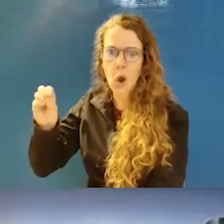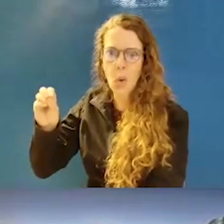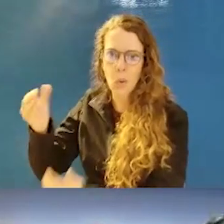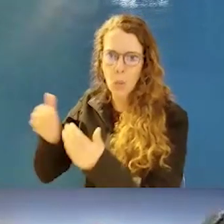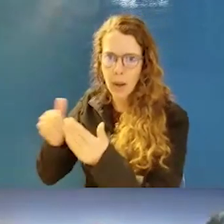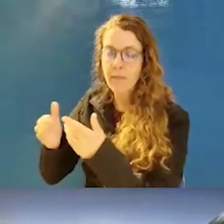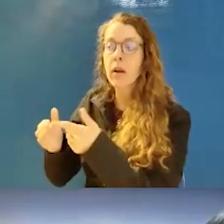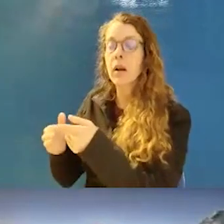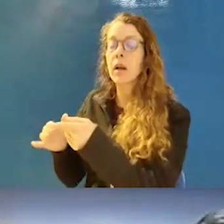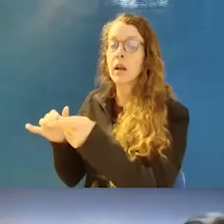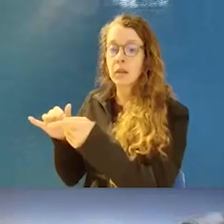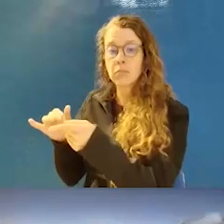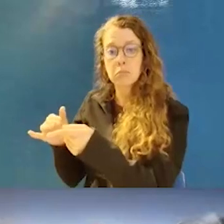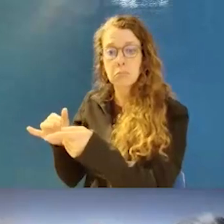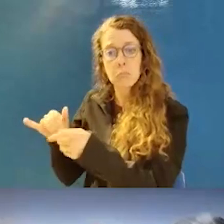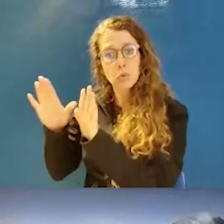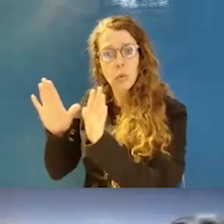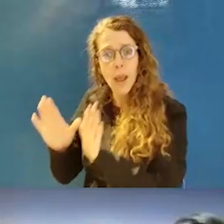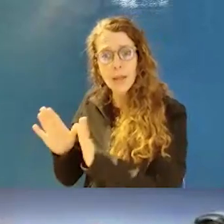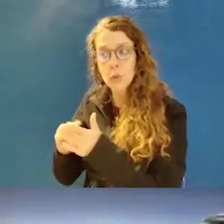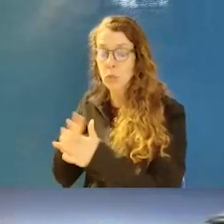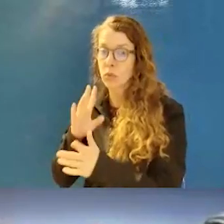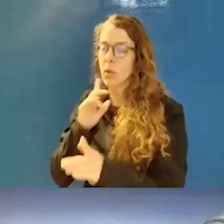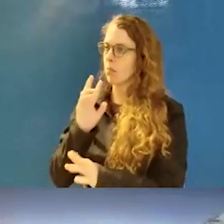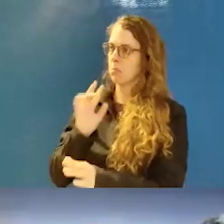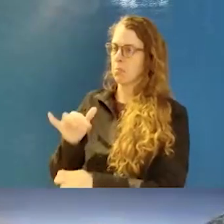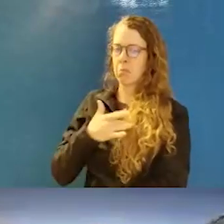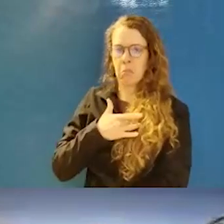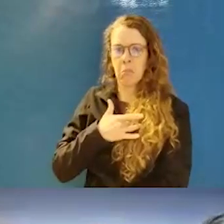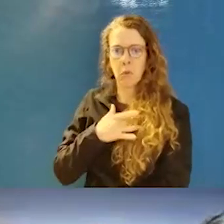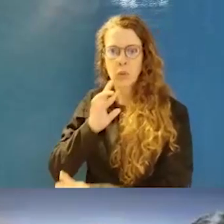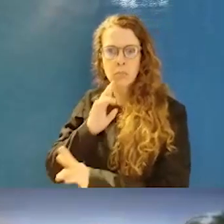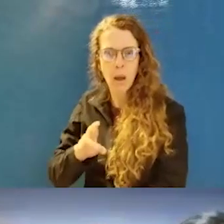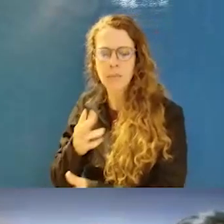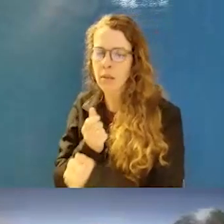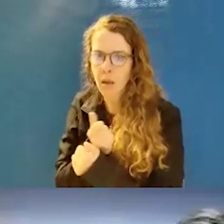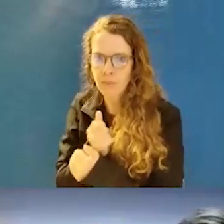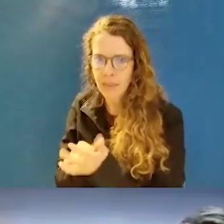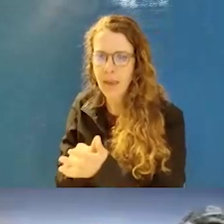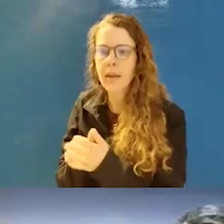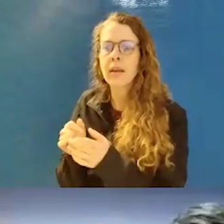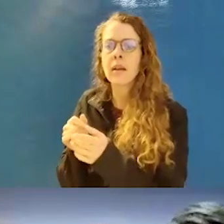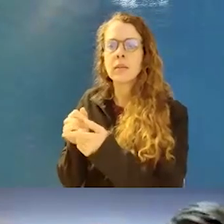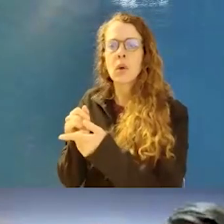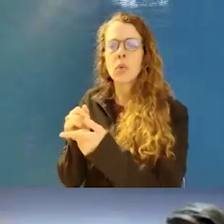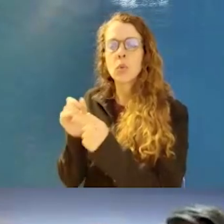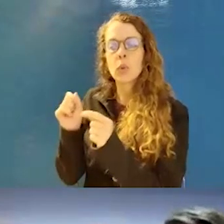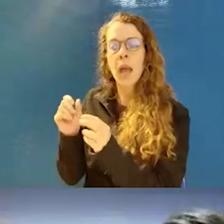That's awesome. Students really respond to that. They love that. So yeah. So you definitely can do that.